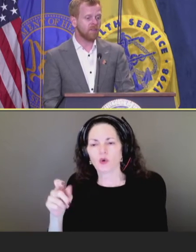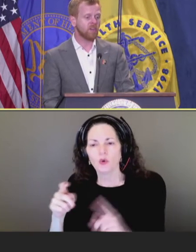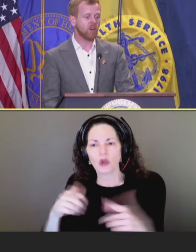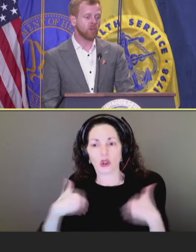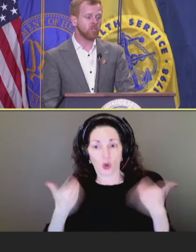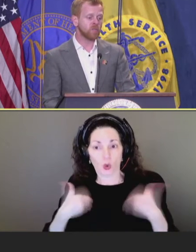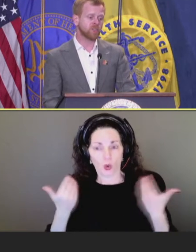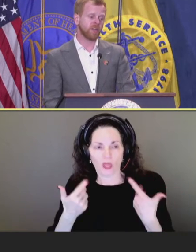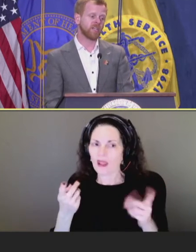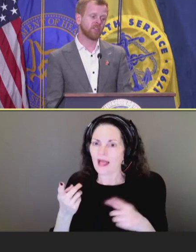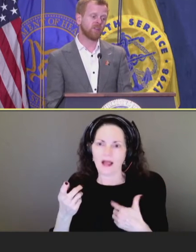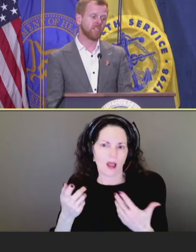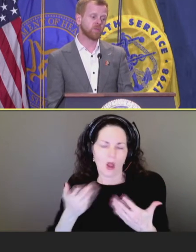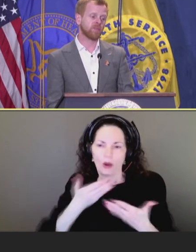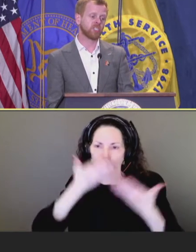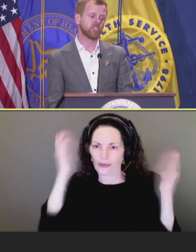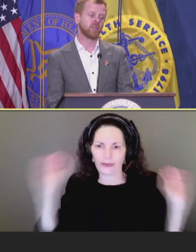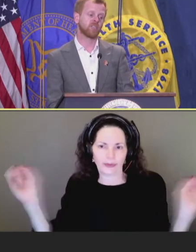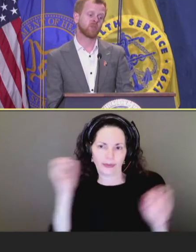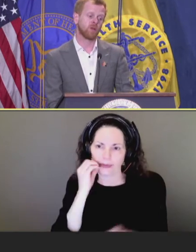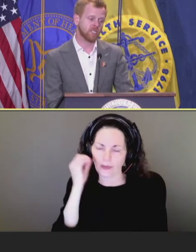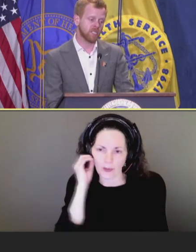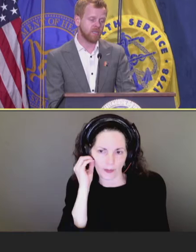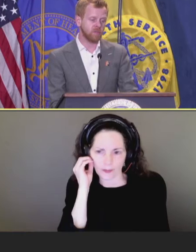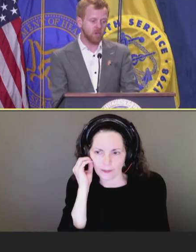And then our newest grant is our Violence Prevention and Response Team,